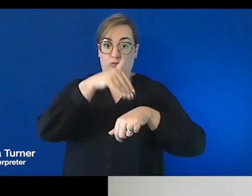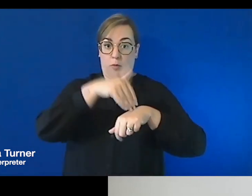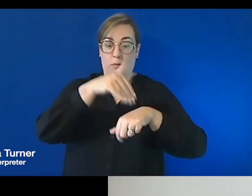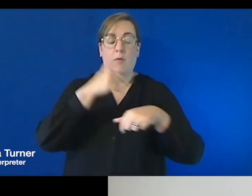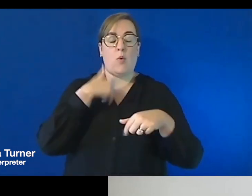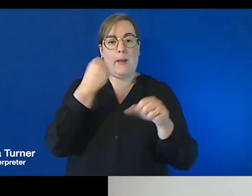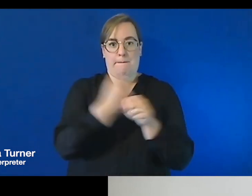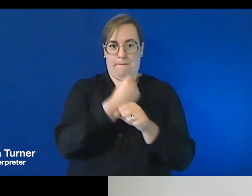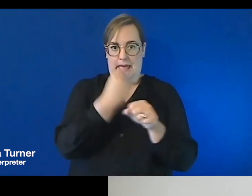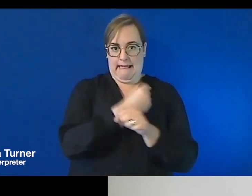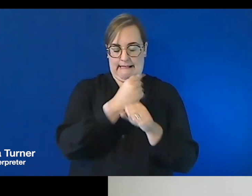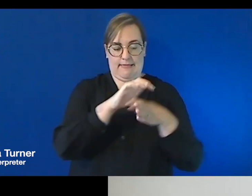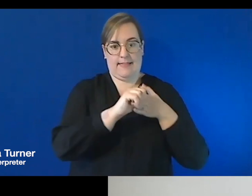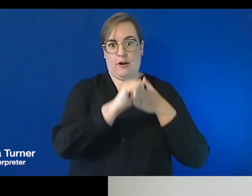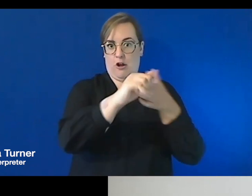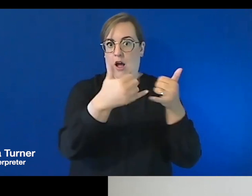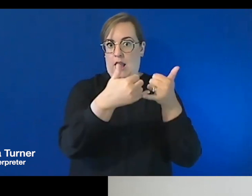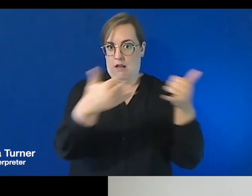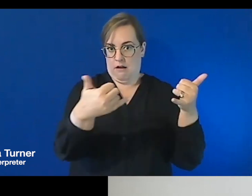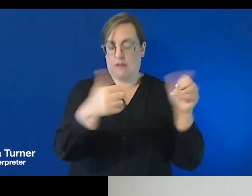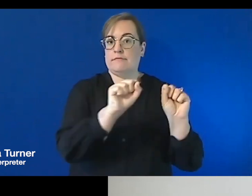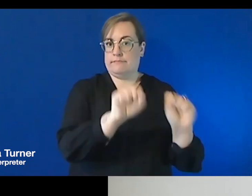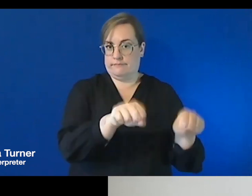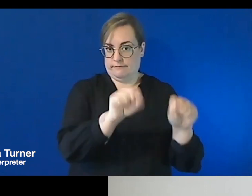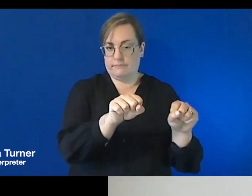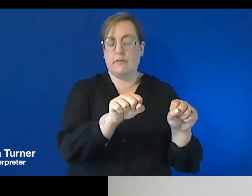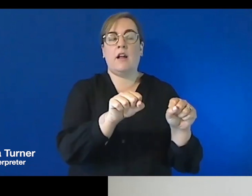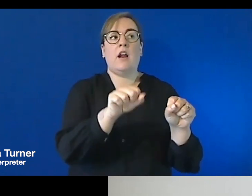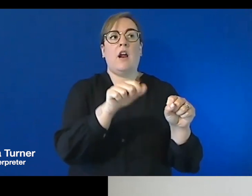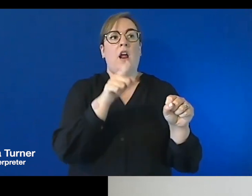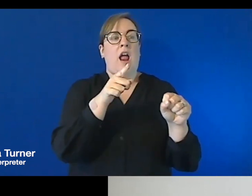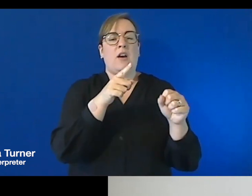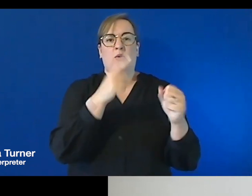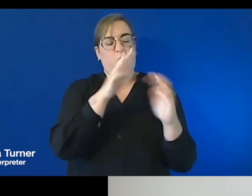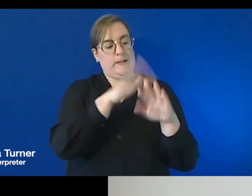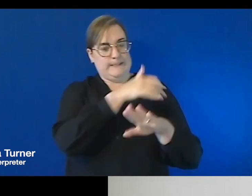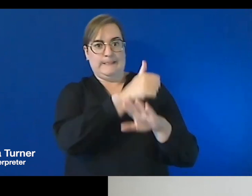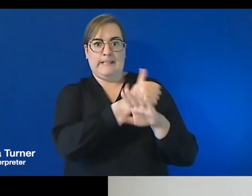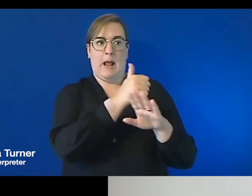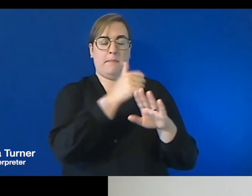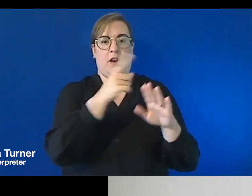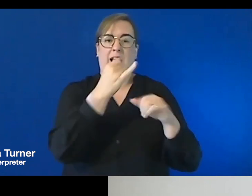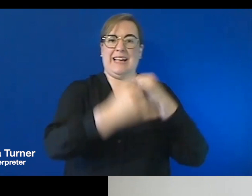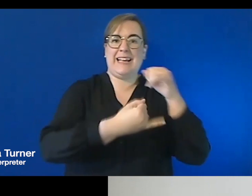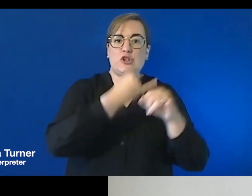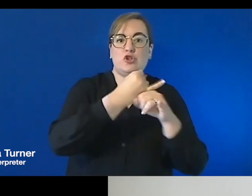on the huge level or on the level of institutions like Turin Institute in the UK, we should make it